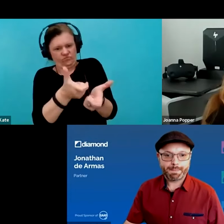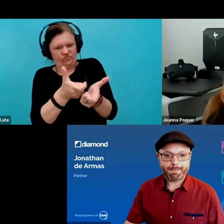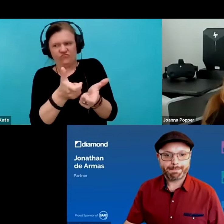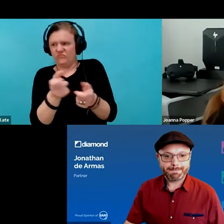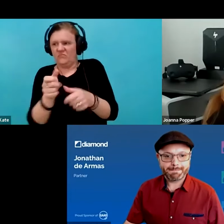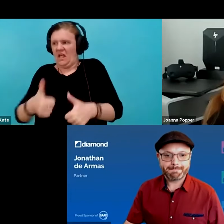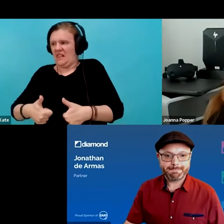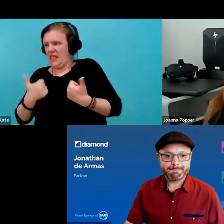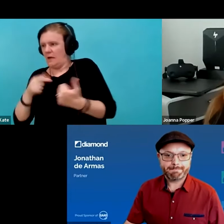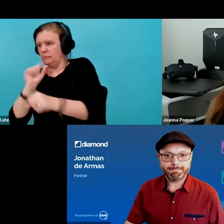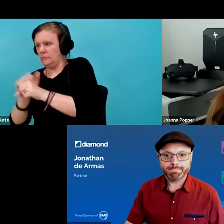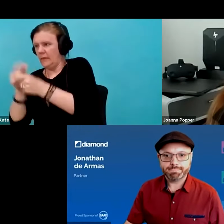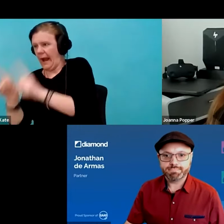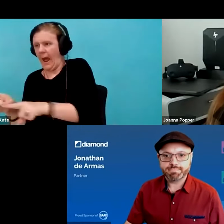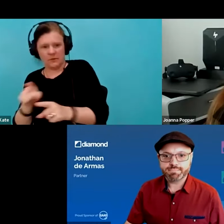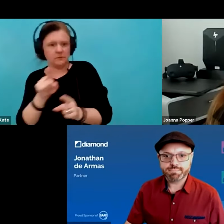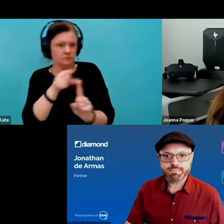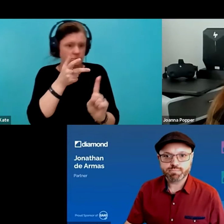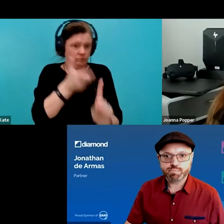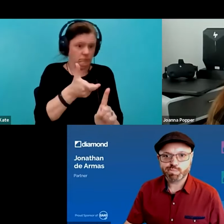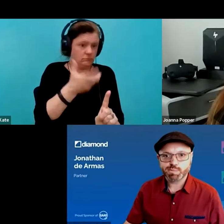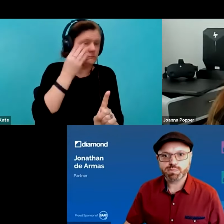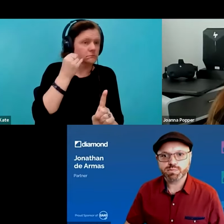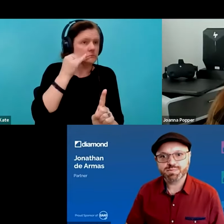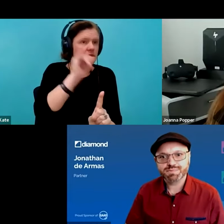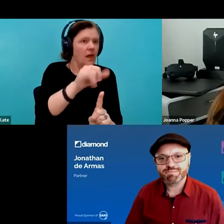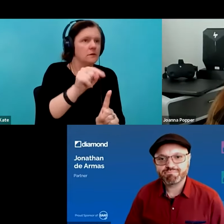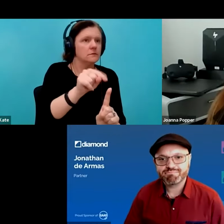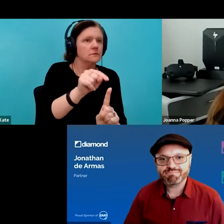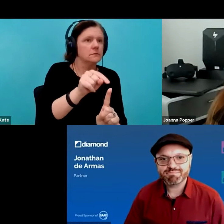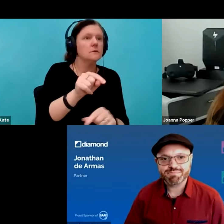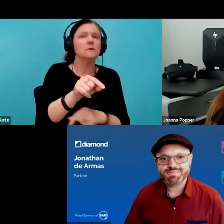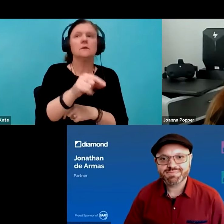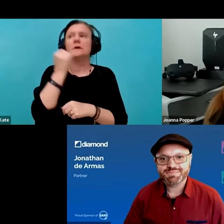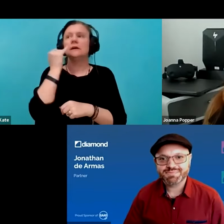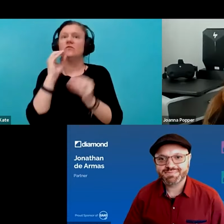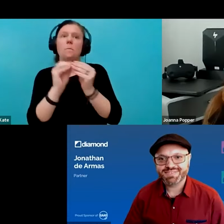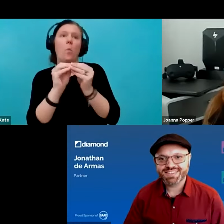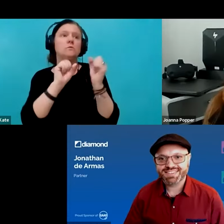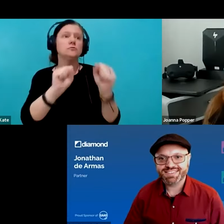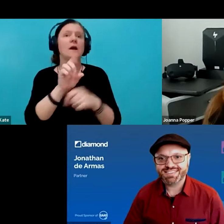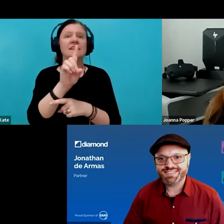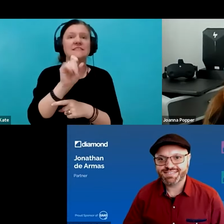So you know it as we move into kind of more digital worlds and art, you know